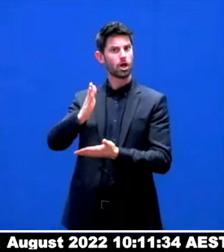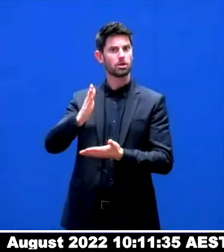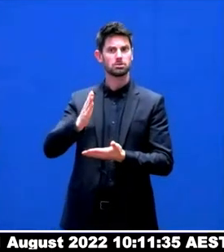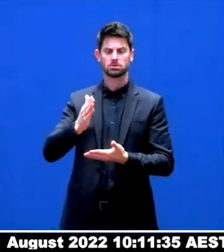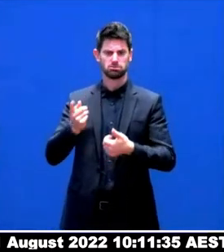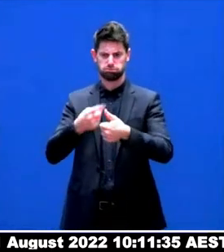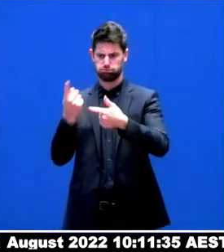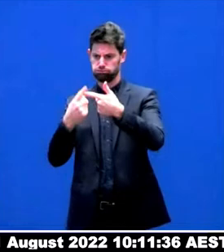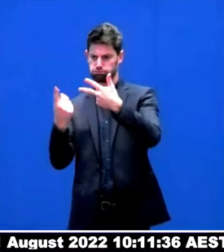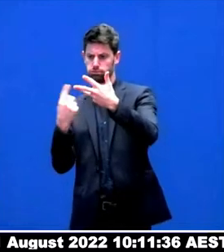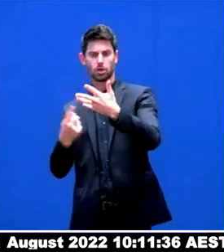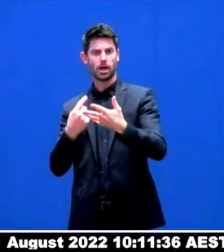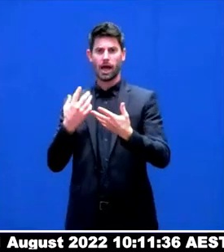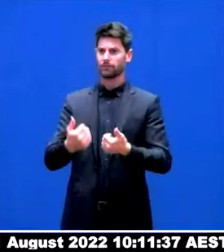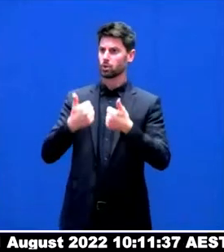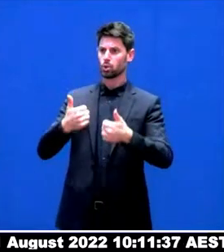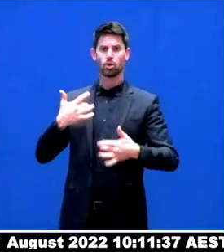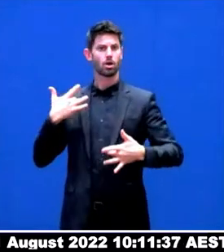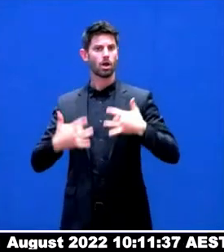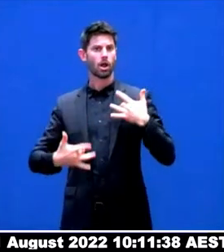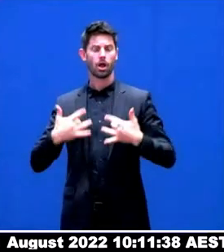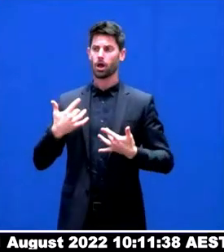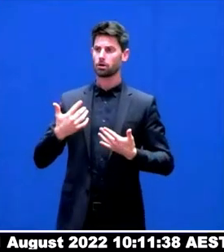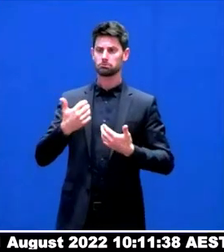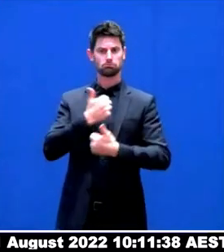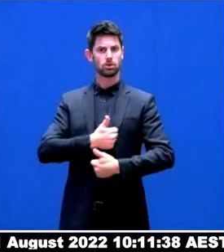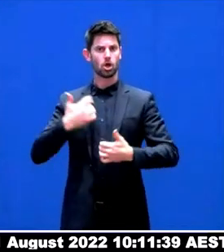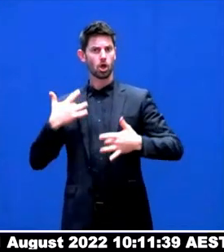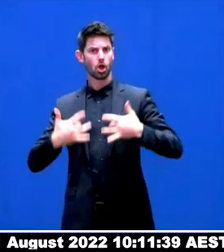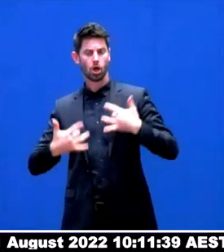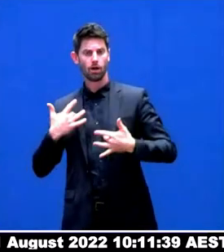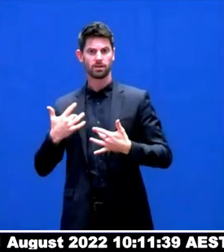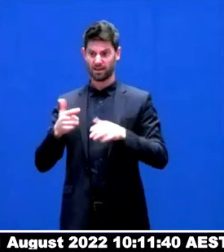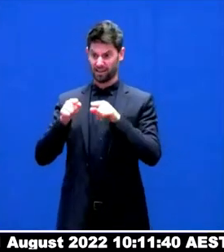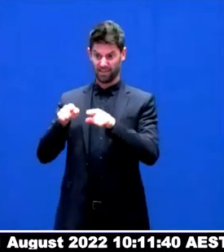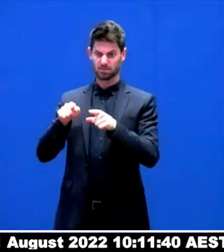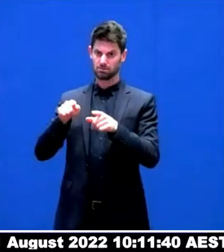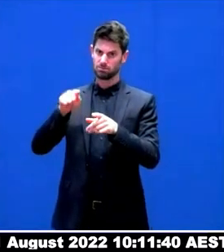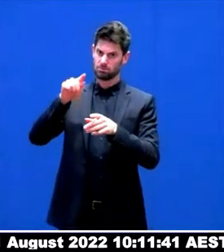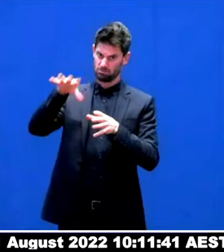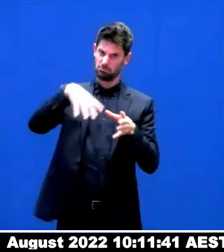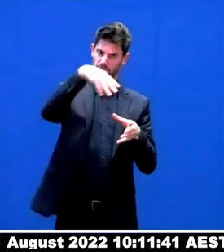and - a fulfilling life and adhere to all of those rights is embedded in every aspect of